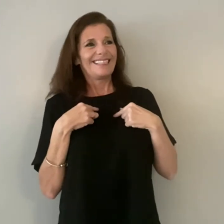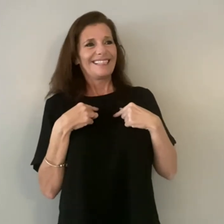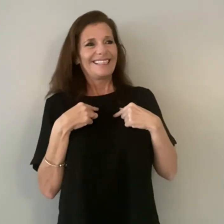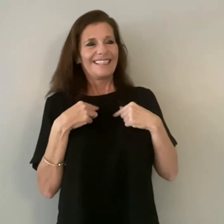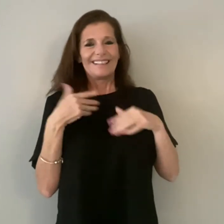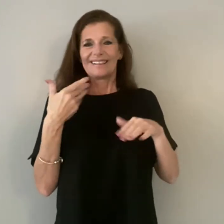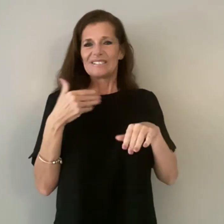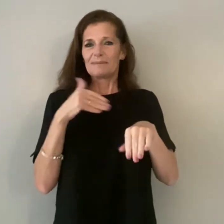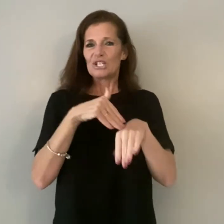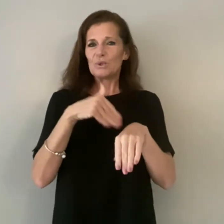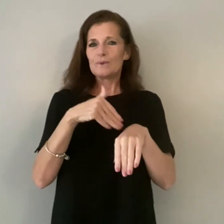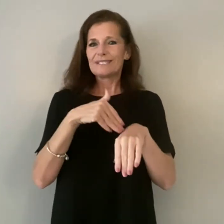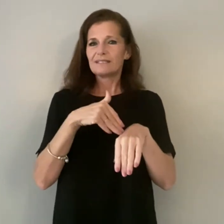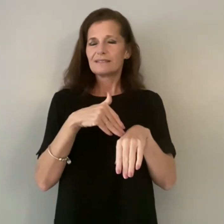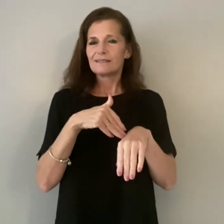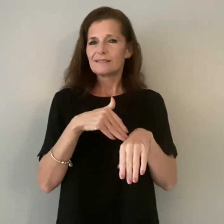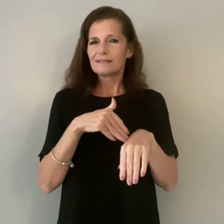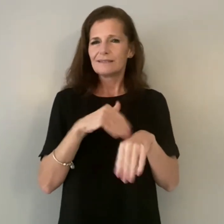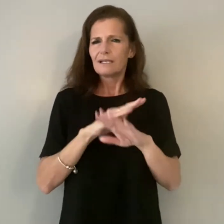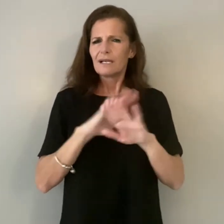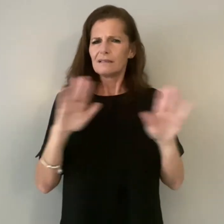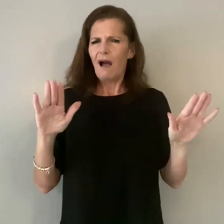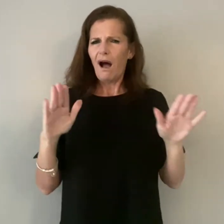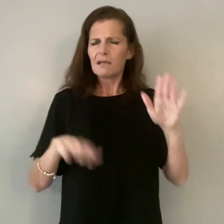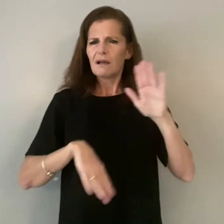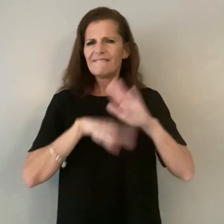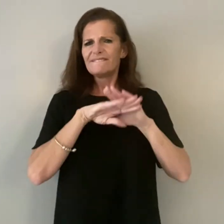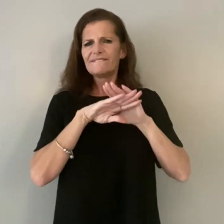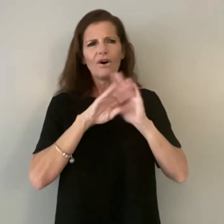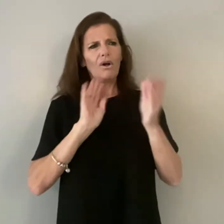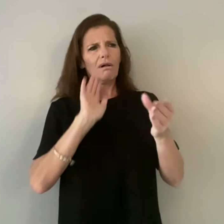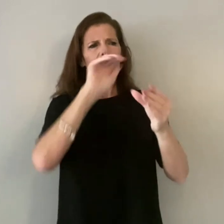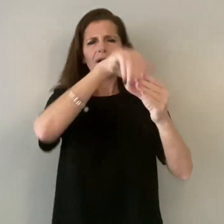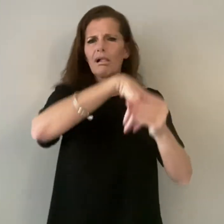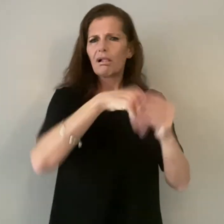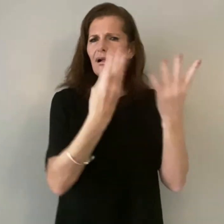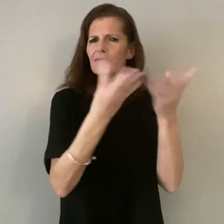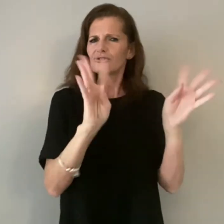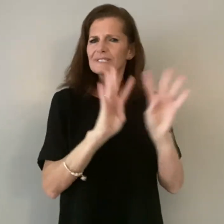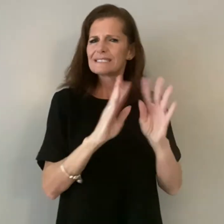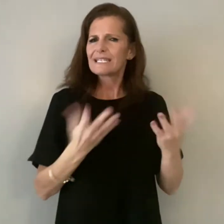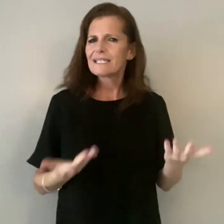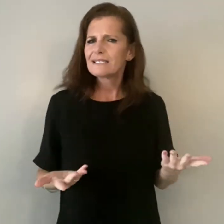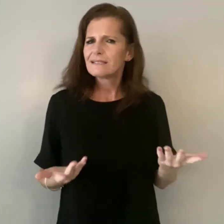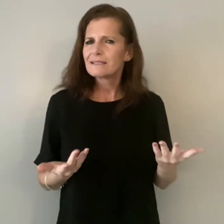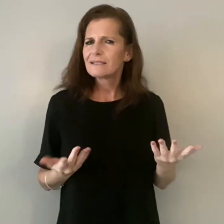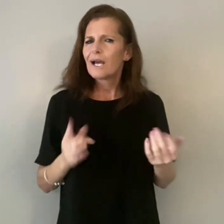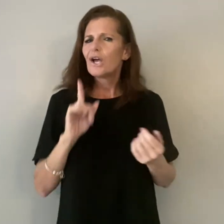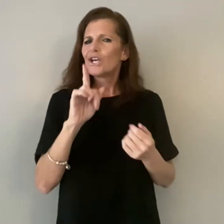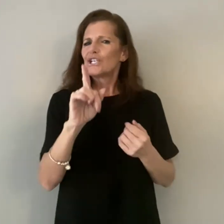prickly and annoying rather than a proper, fully embodied member of that group.